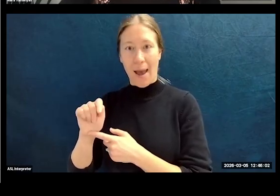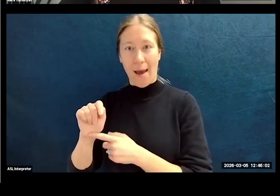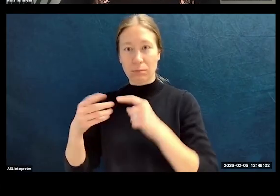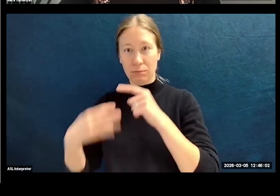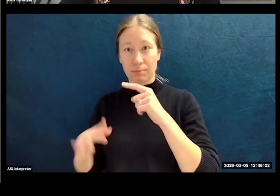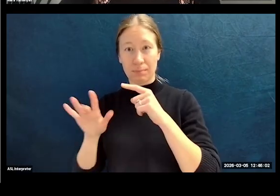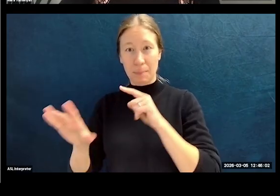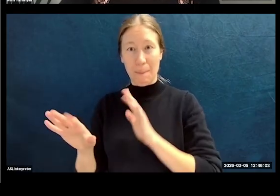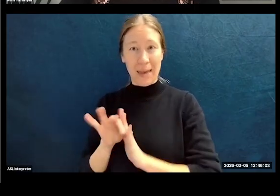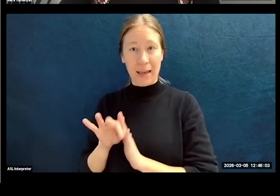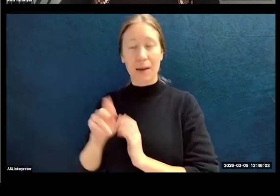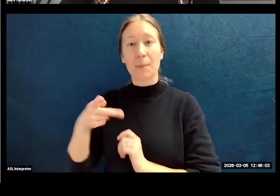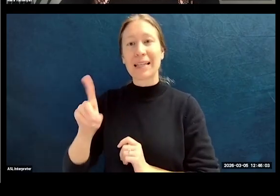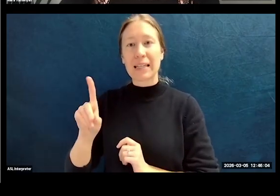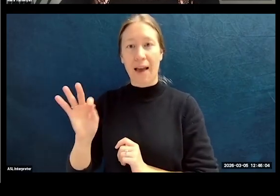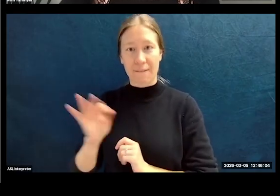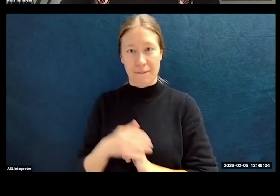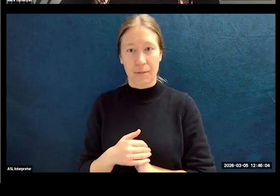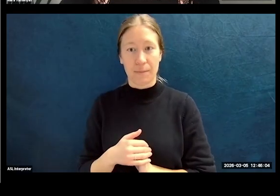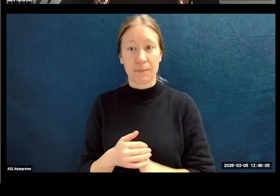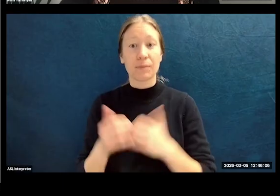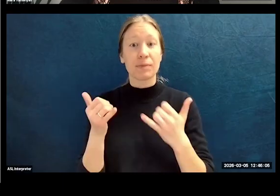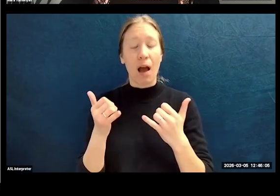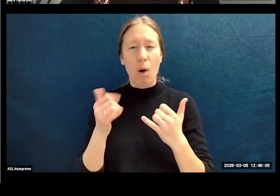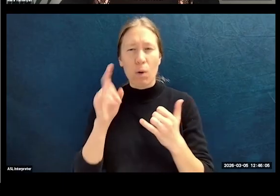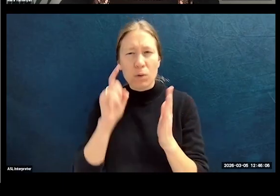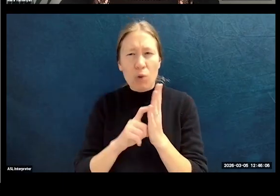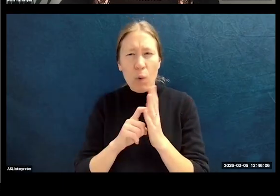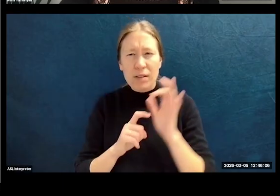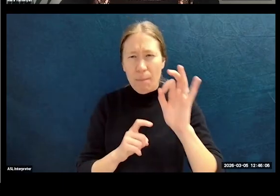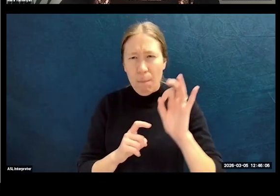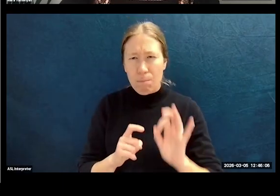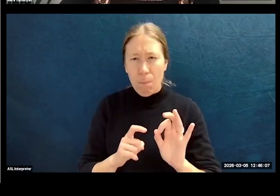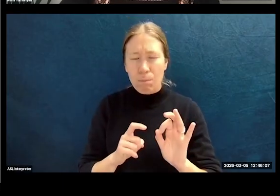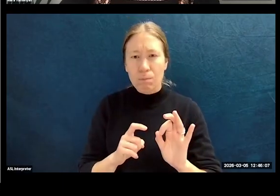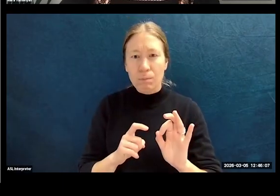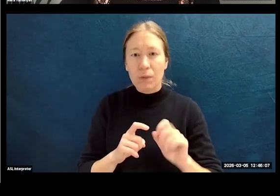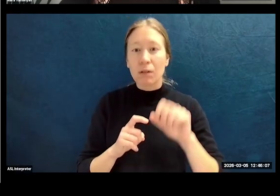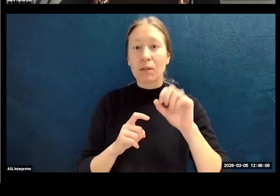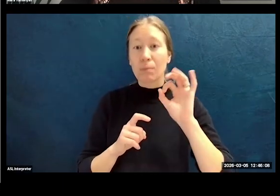and I want to make sure that best for electronic distribution accessibility is checked,